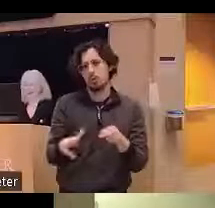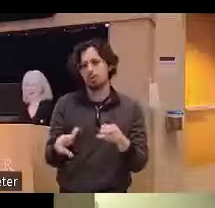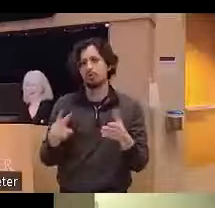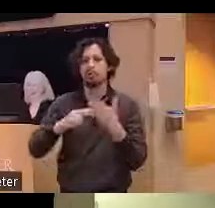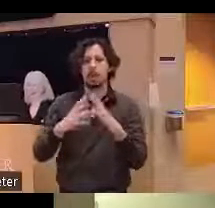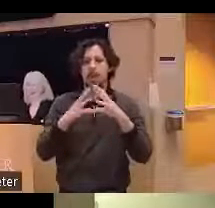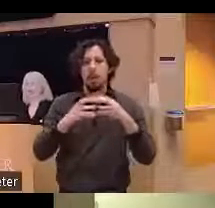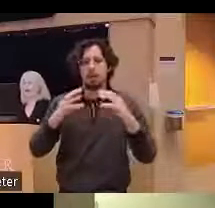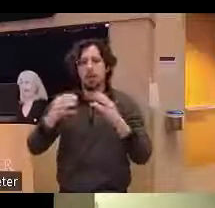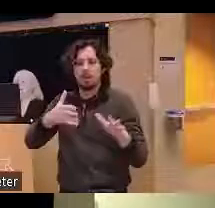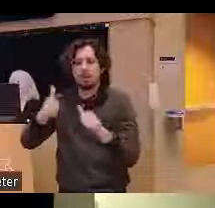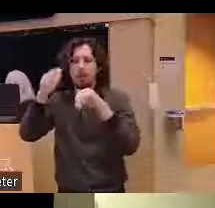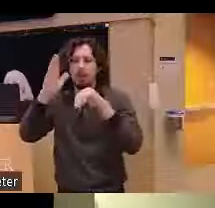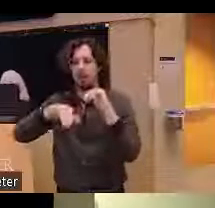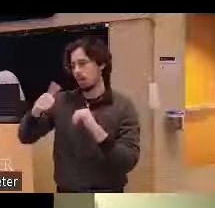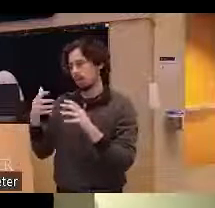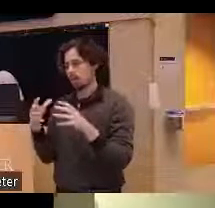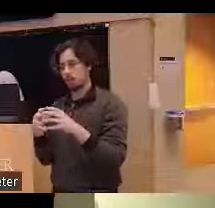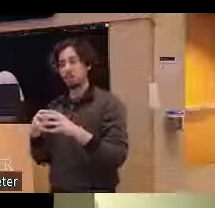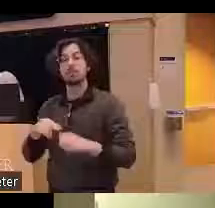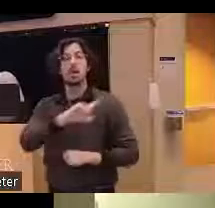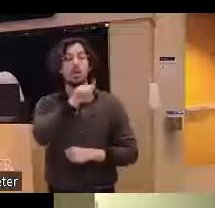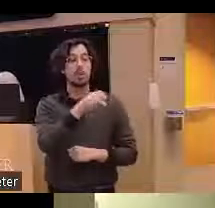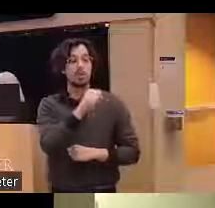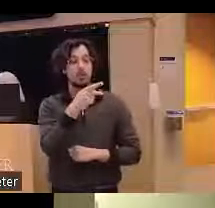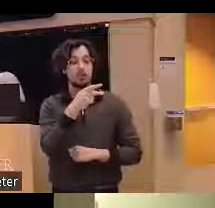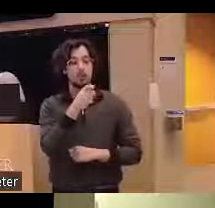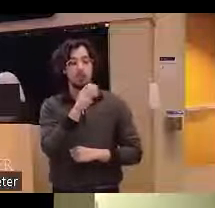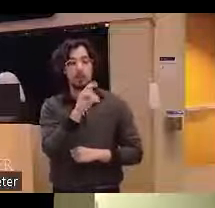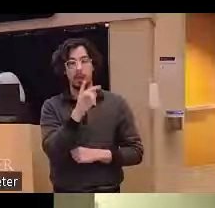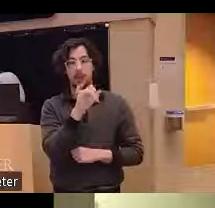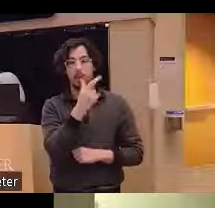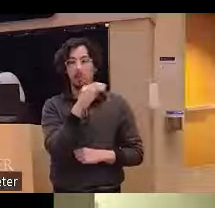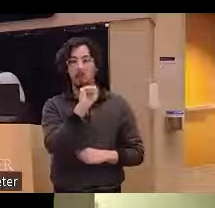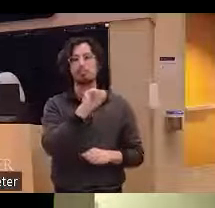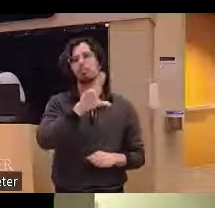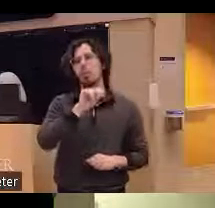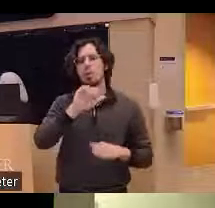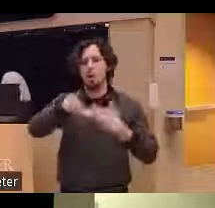other cells now it's not just in spermatogonia this happens in all tissues and if it's really